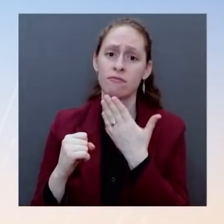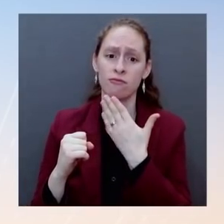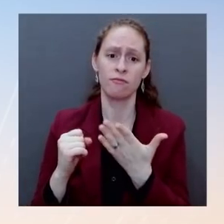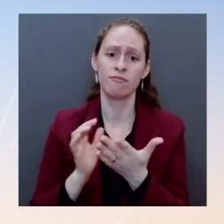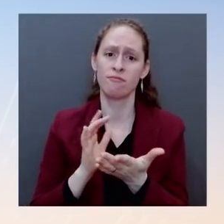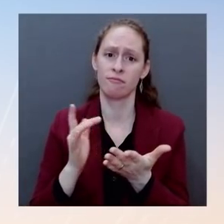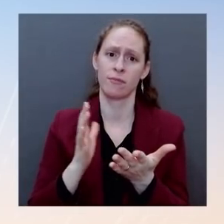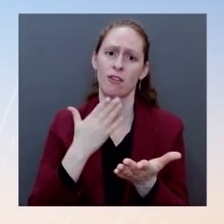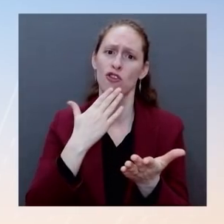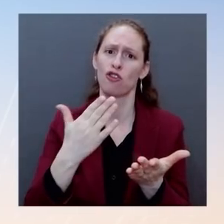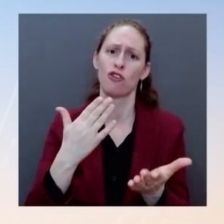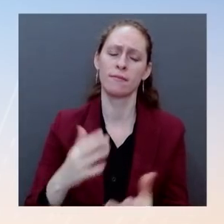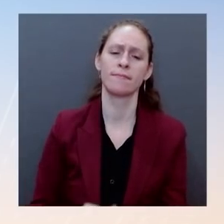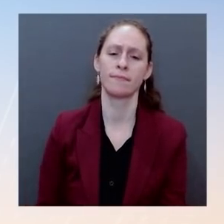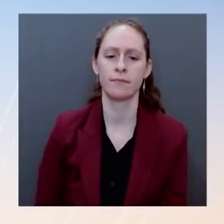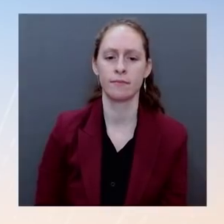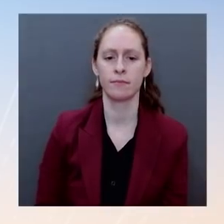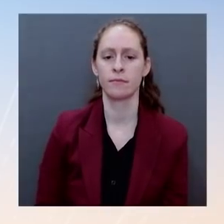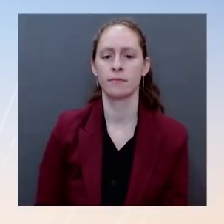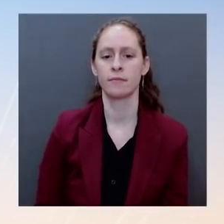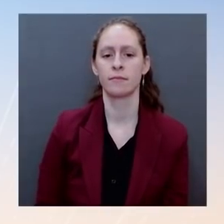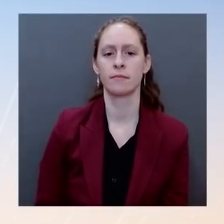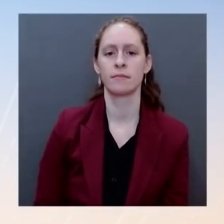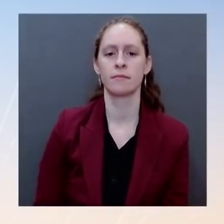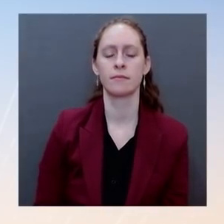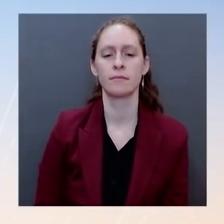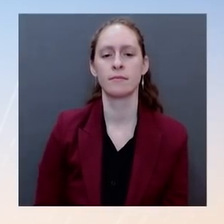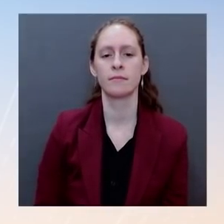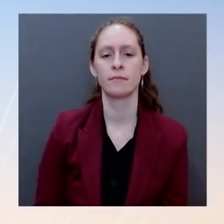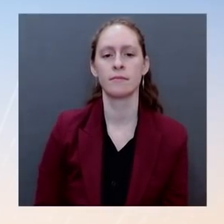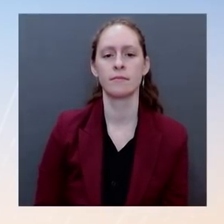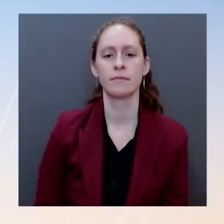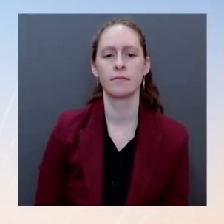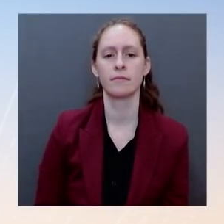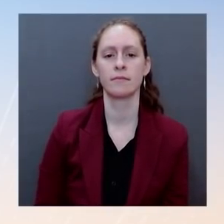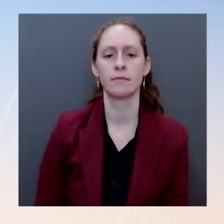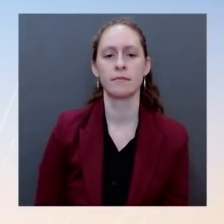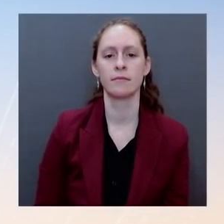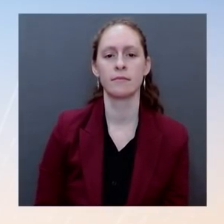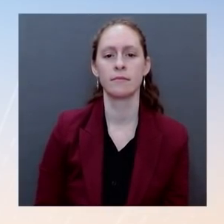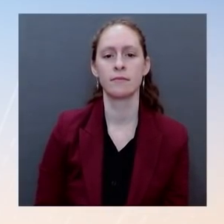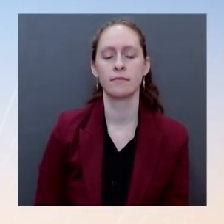to start new businesses and innovate. We've seen the rate of new applications